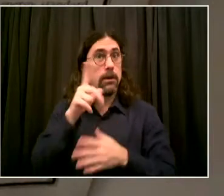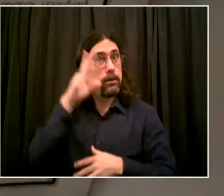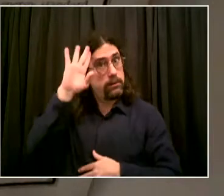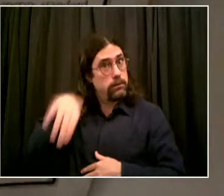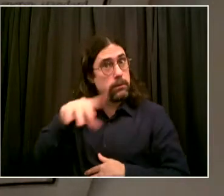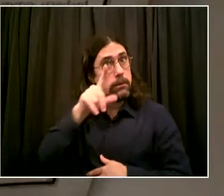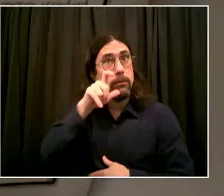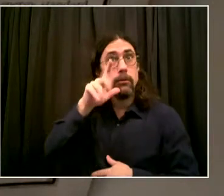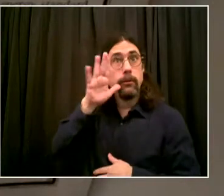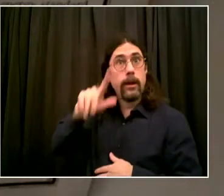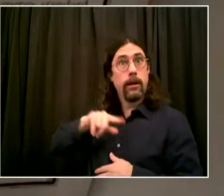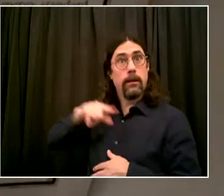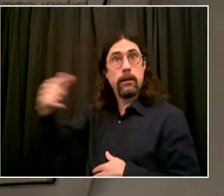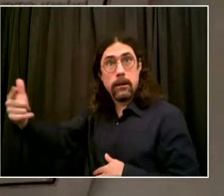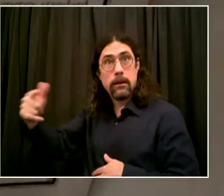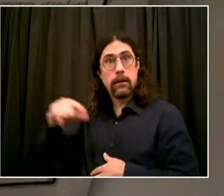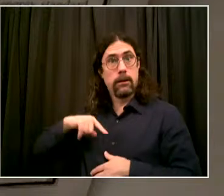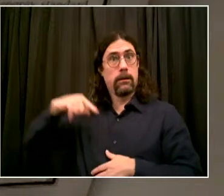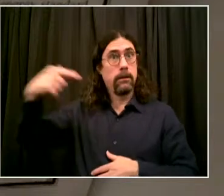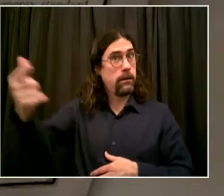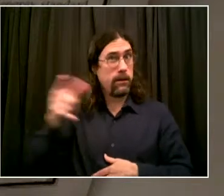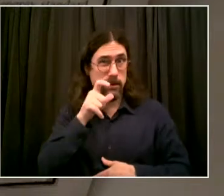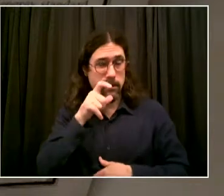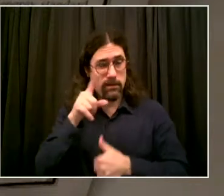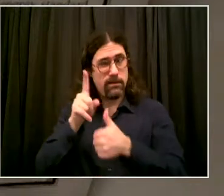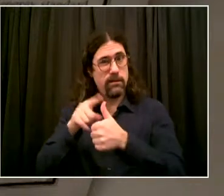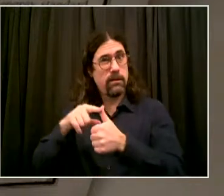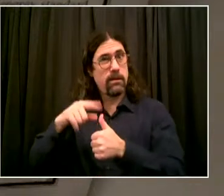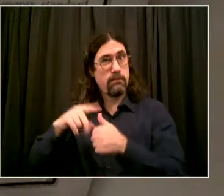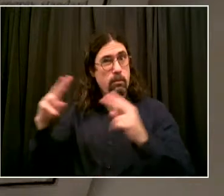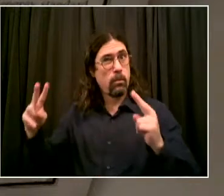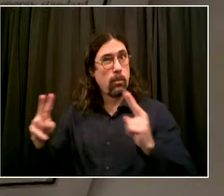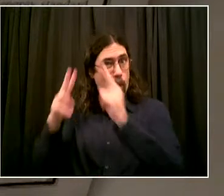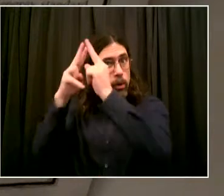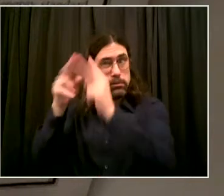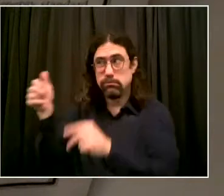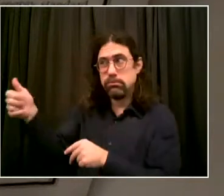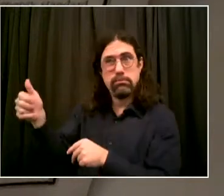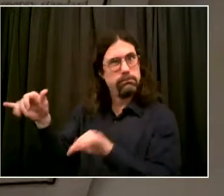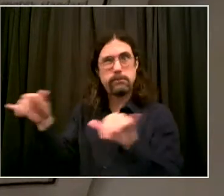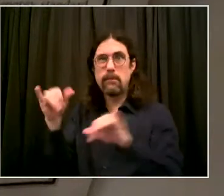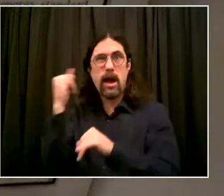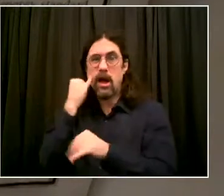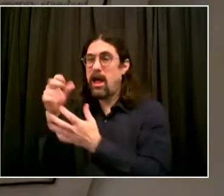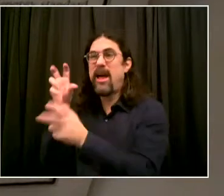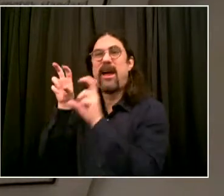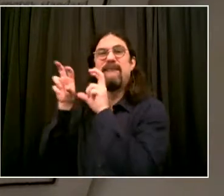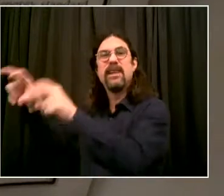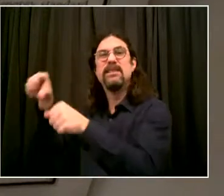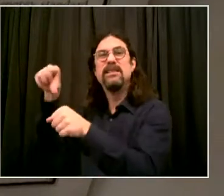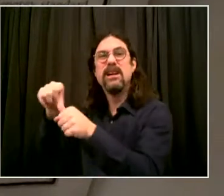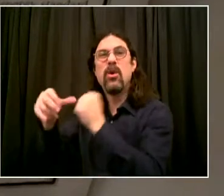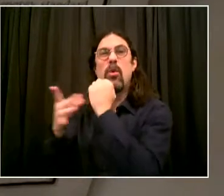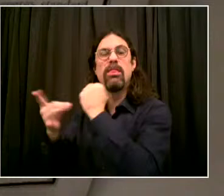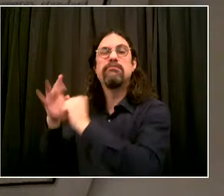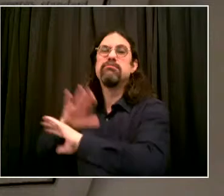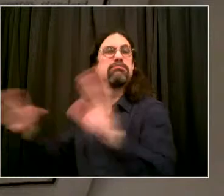EFFORT BUT IT T IS ALSO BEING HEARD